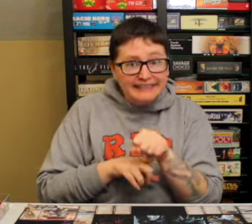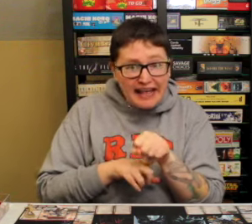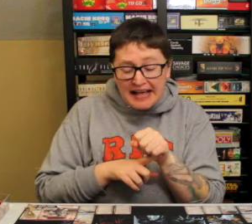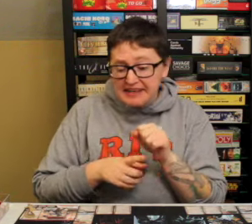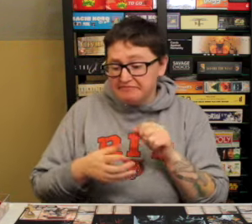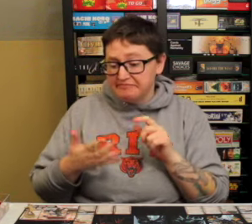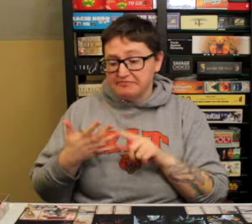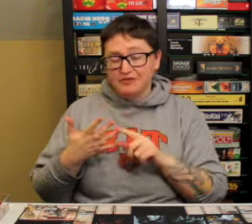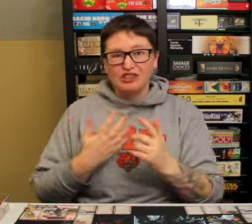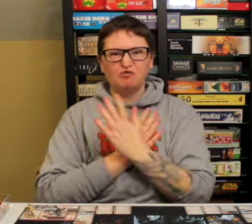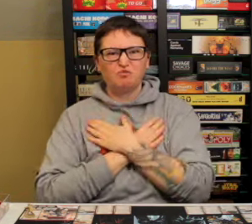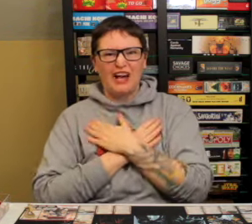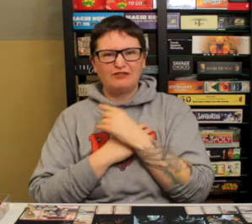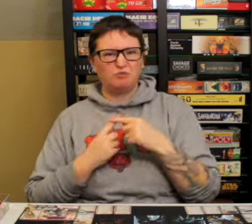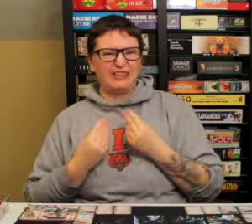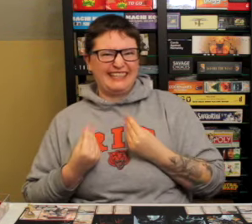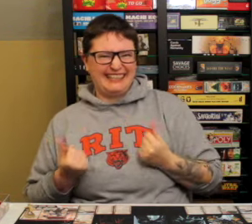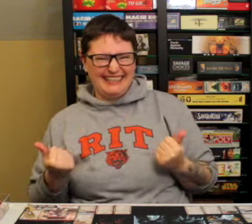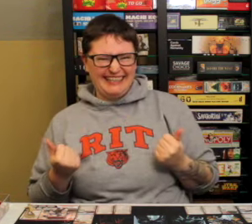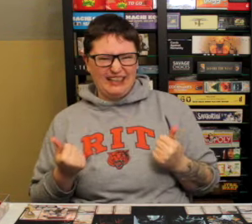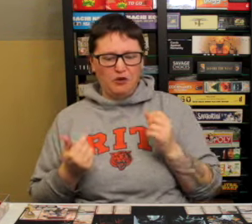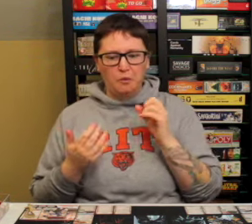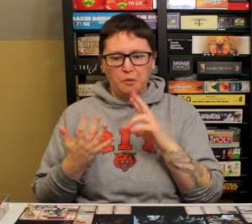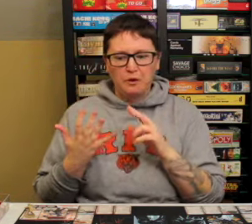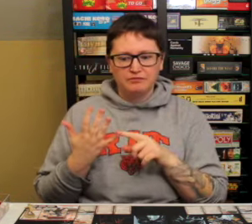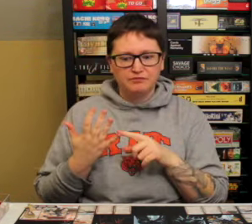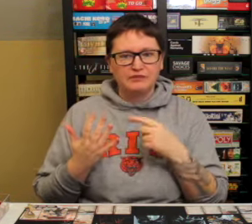I can capture, I can rest or heal,